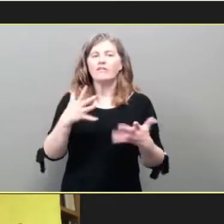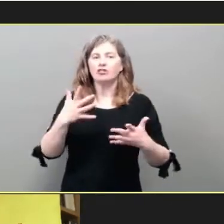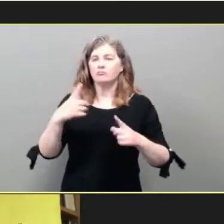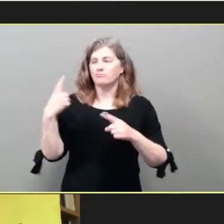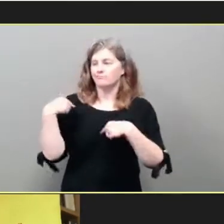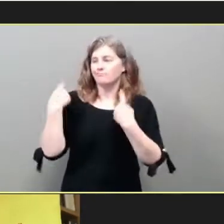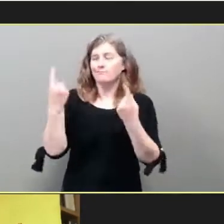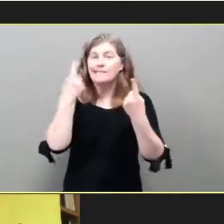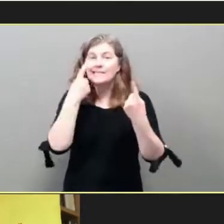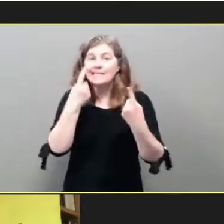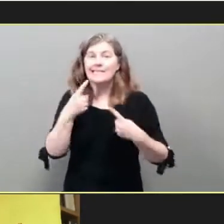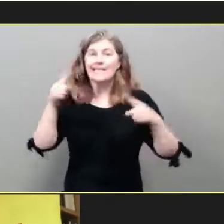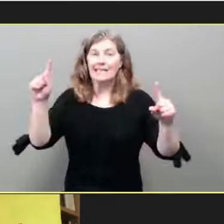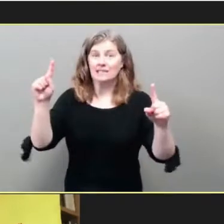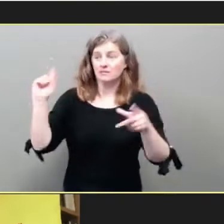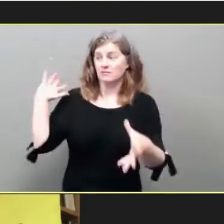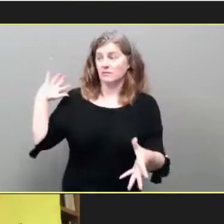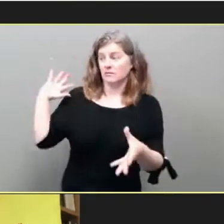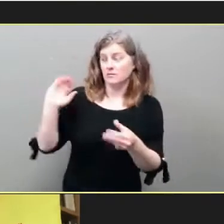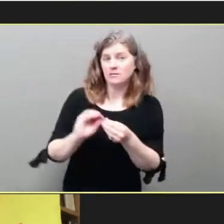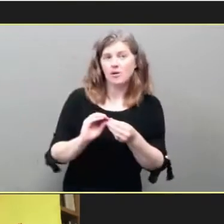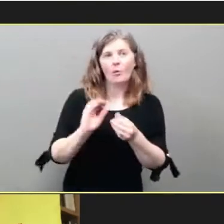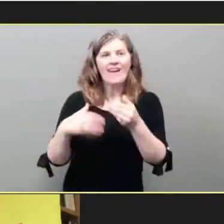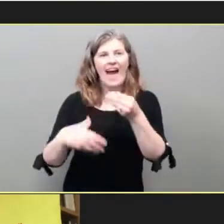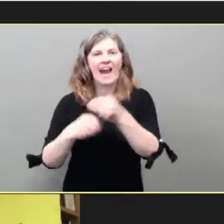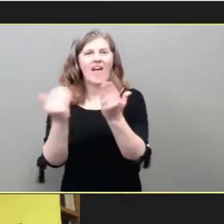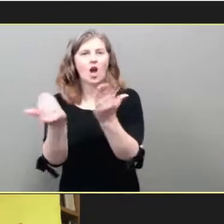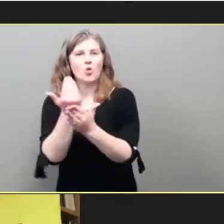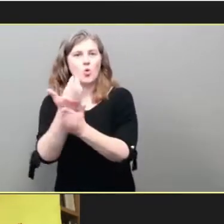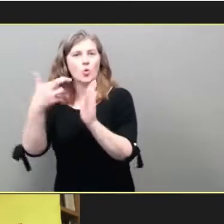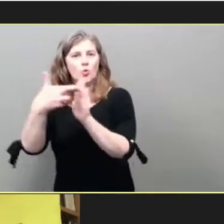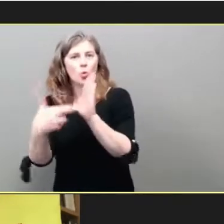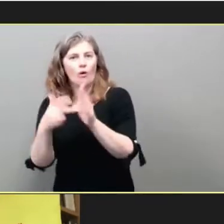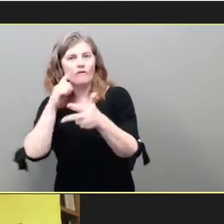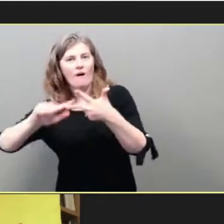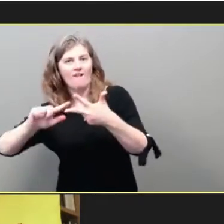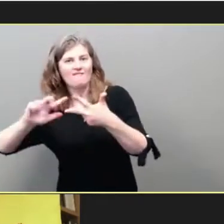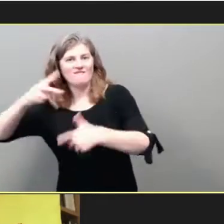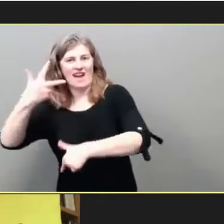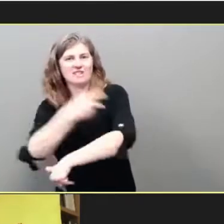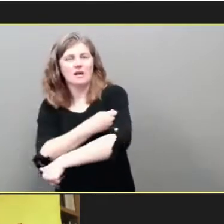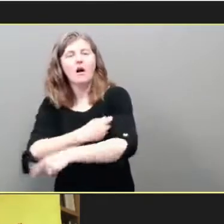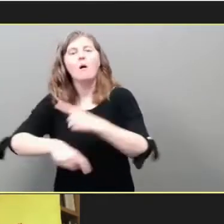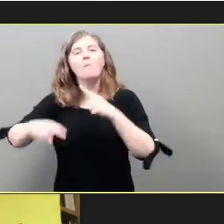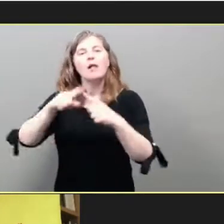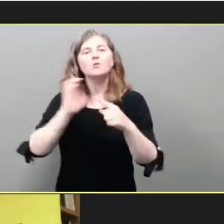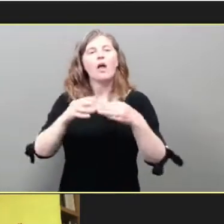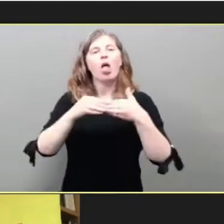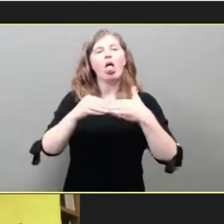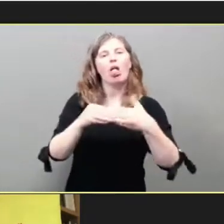in the new vaccine metric. In addition, we relax. The standard numbers cut out